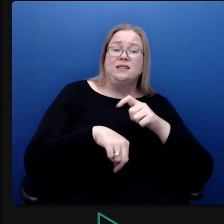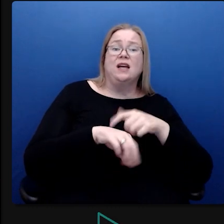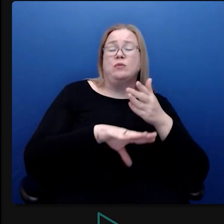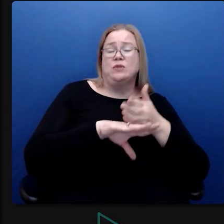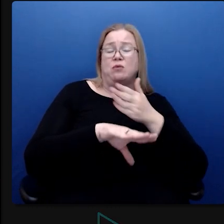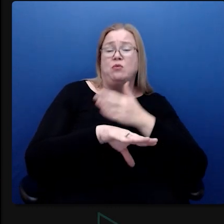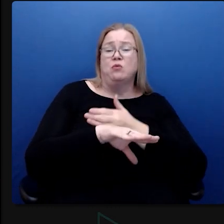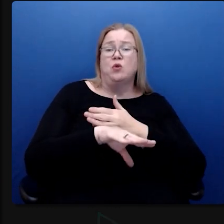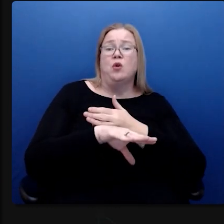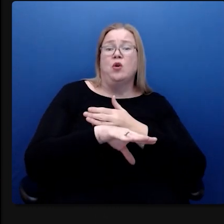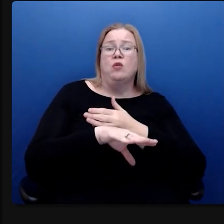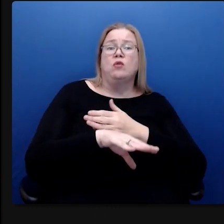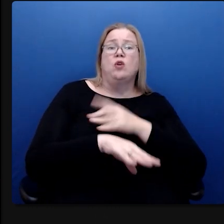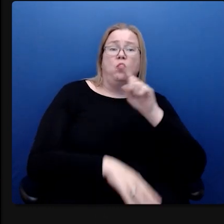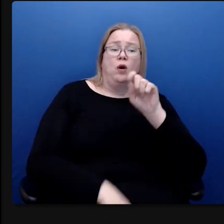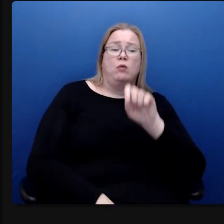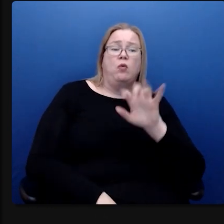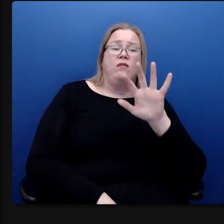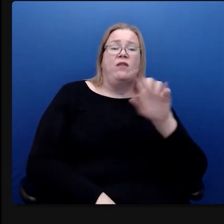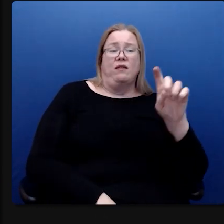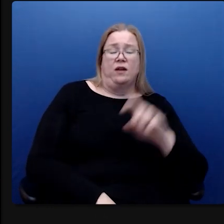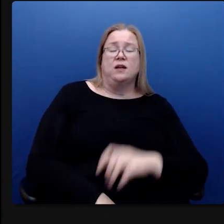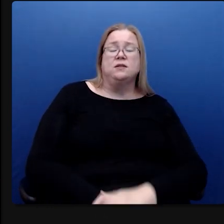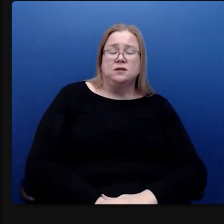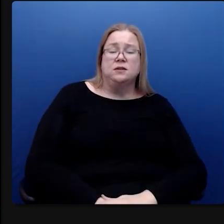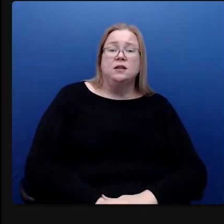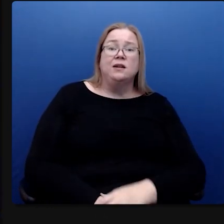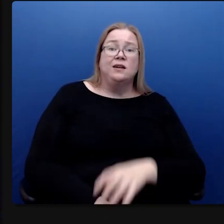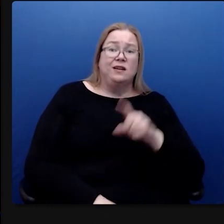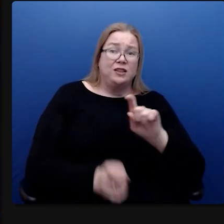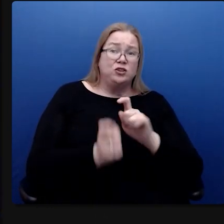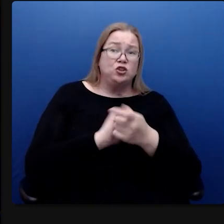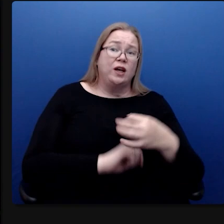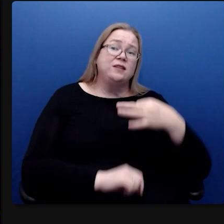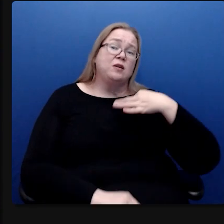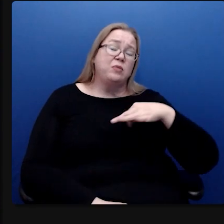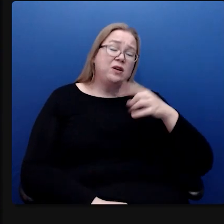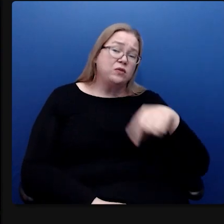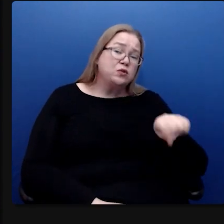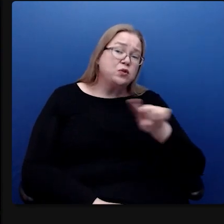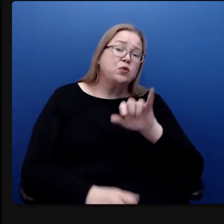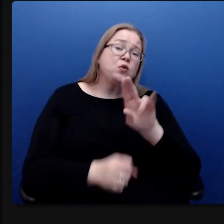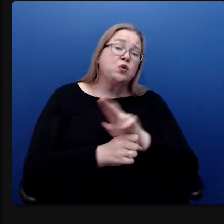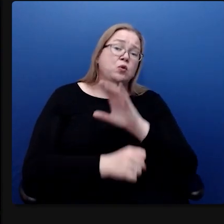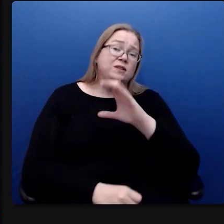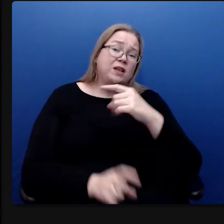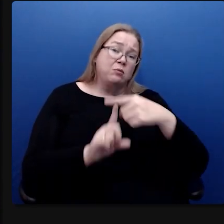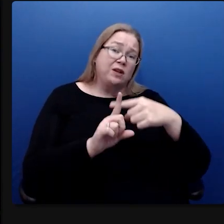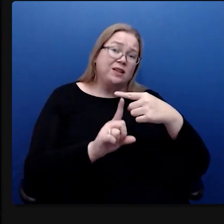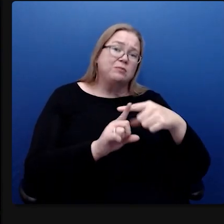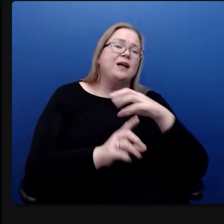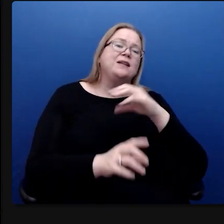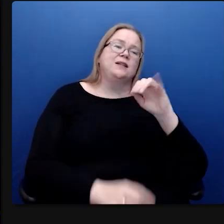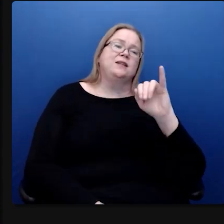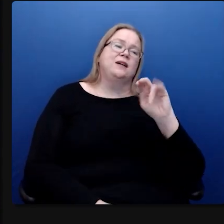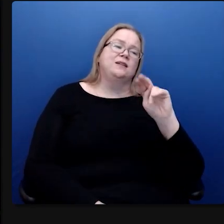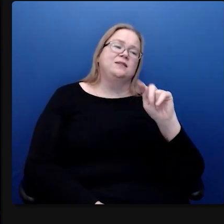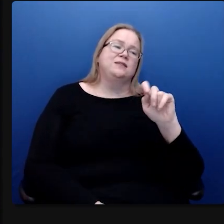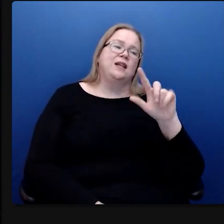were improved by a factor of 1.5x. This change will benefit those of you who use C++ and IntelliSense.